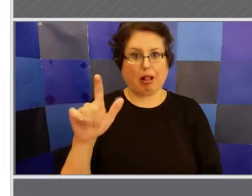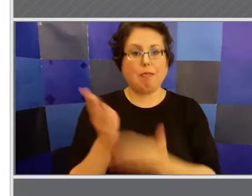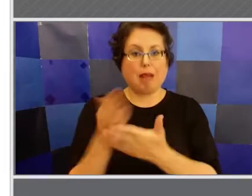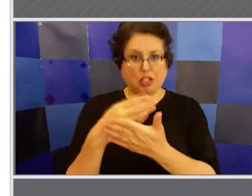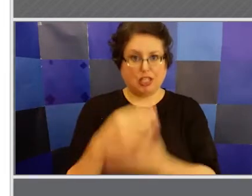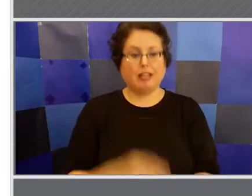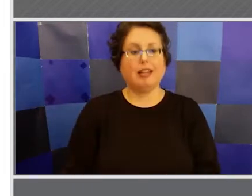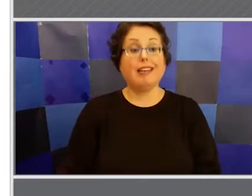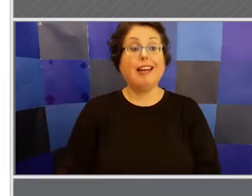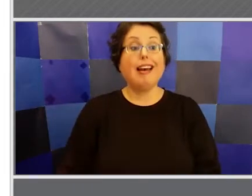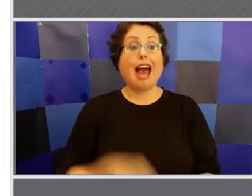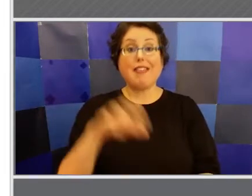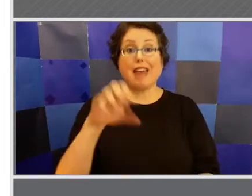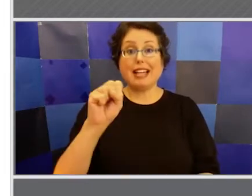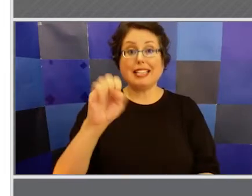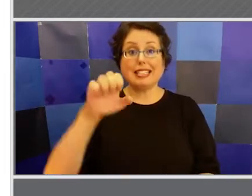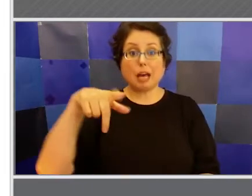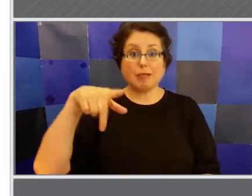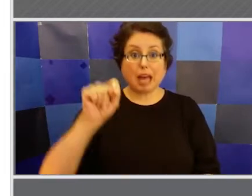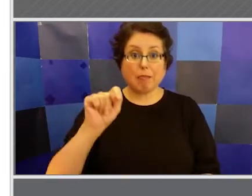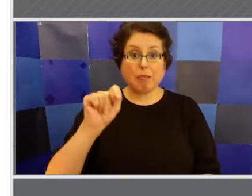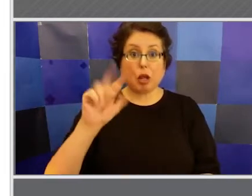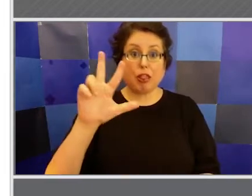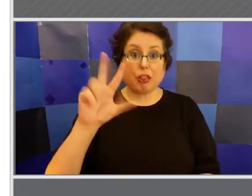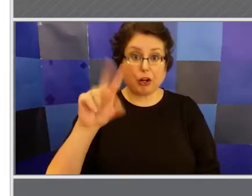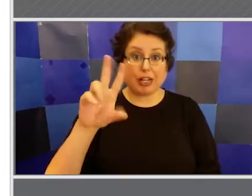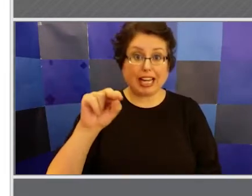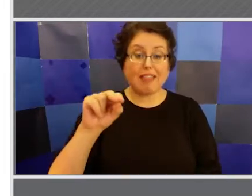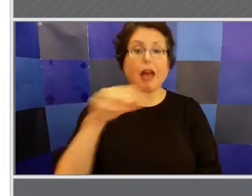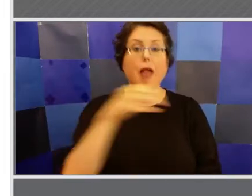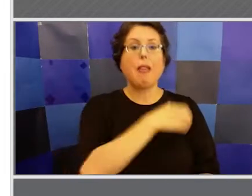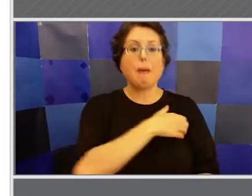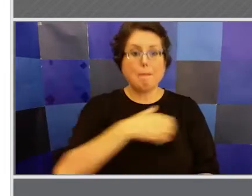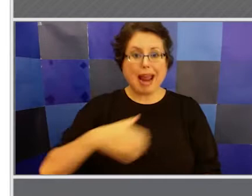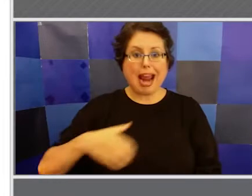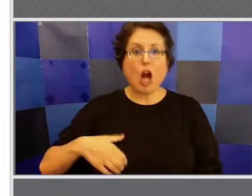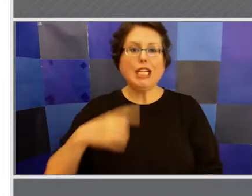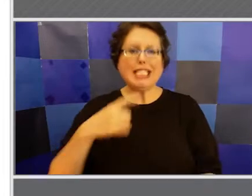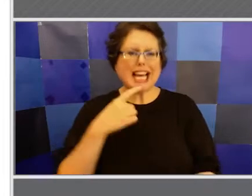September 30 of each year, the mayor proposes a preliminary budget.